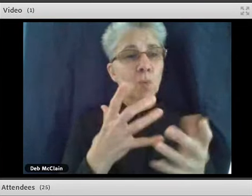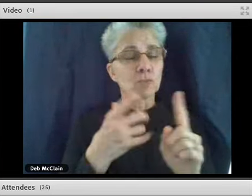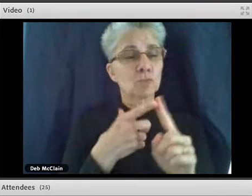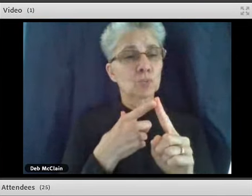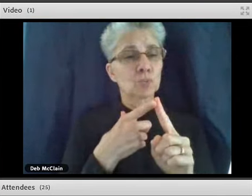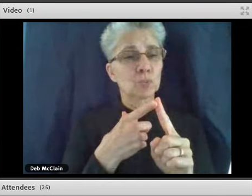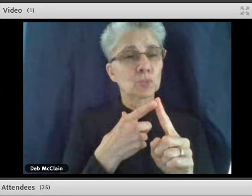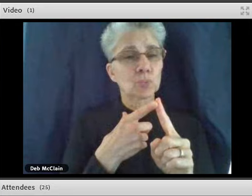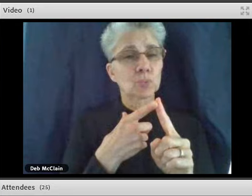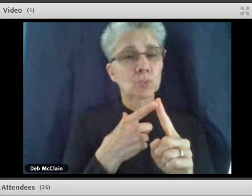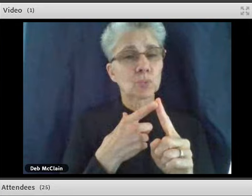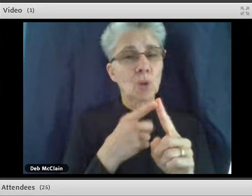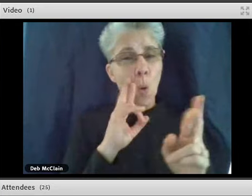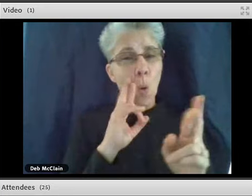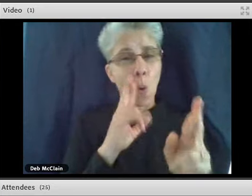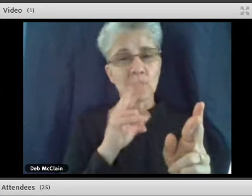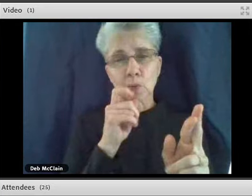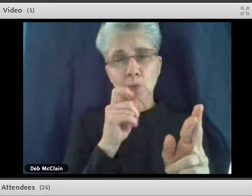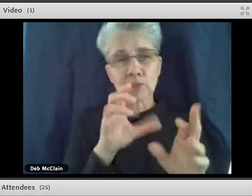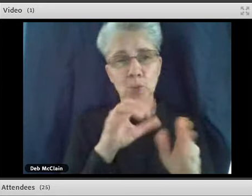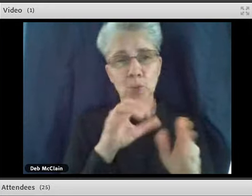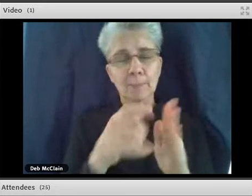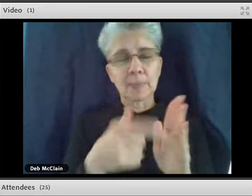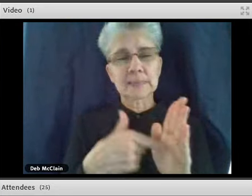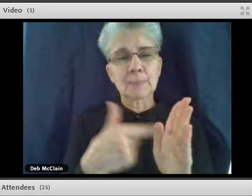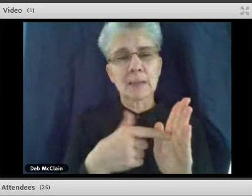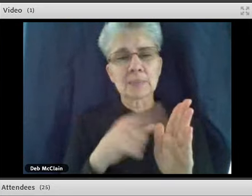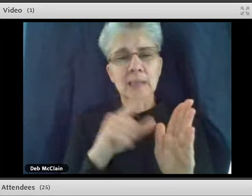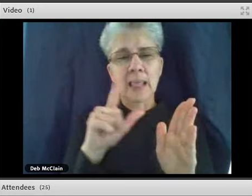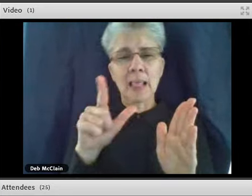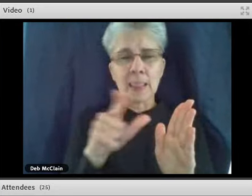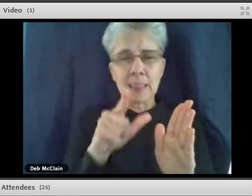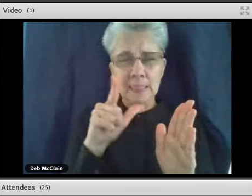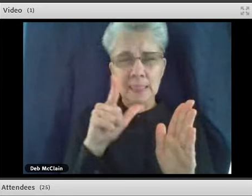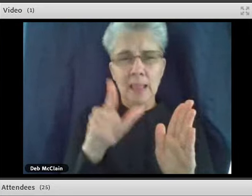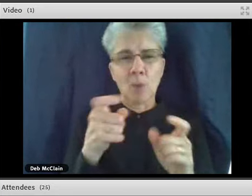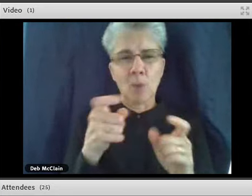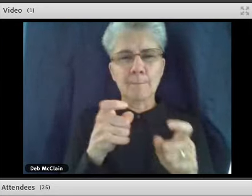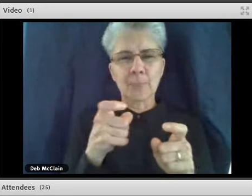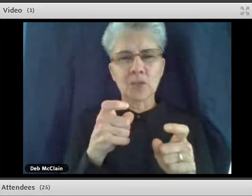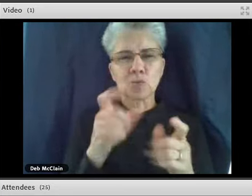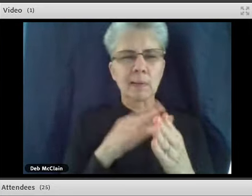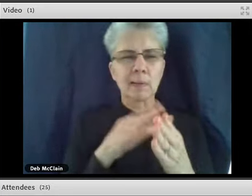Again, if you're trying to make your case, and you want to -- you know, hopefully you don't have to do that.